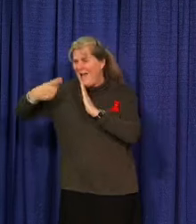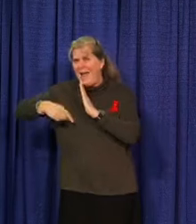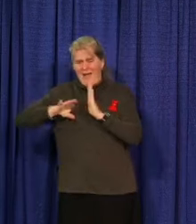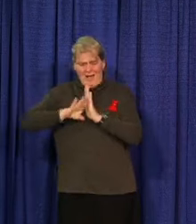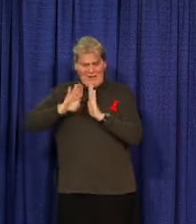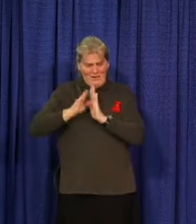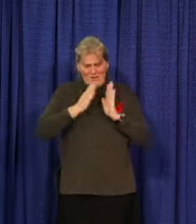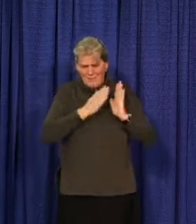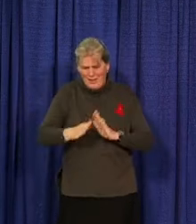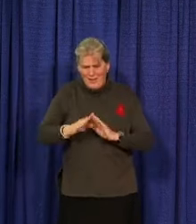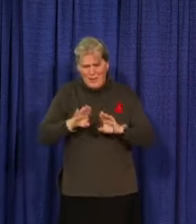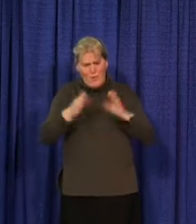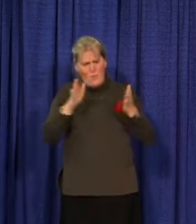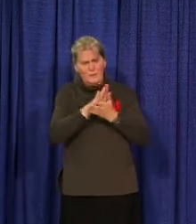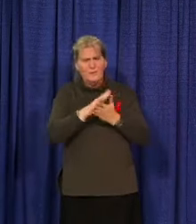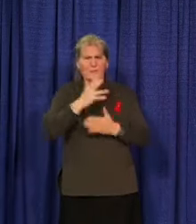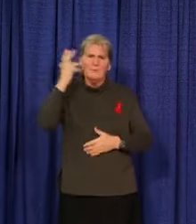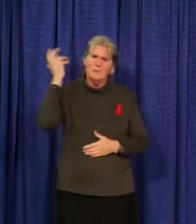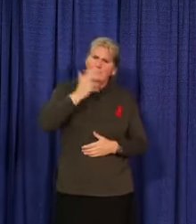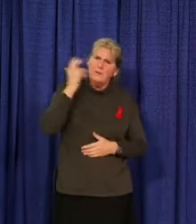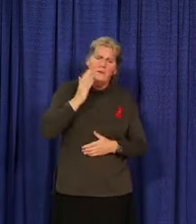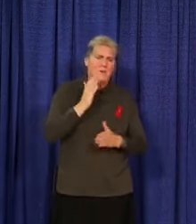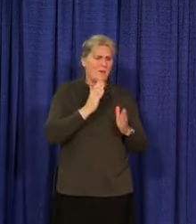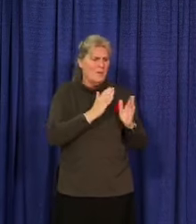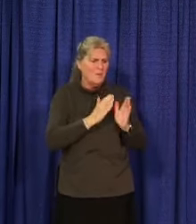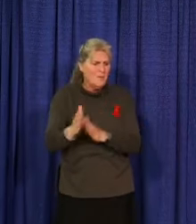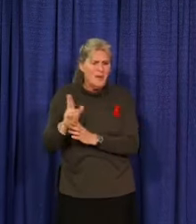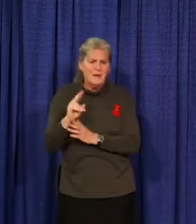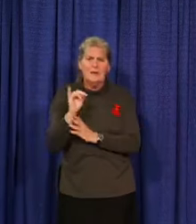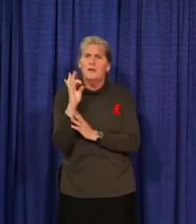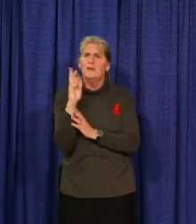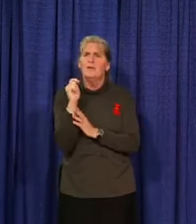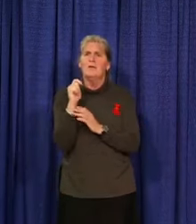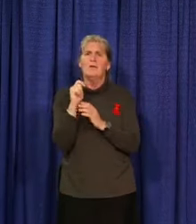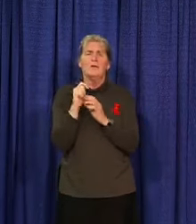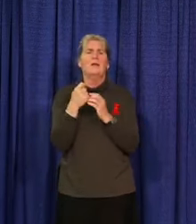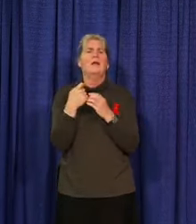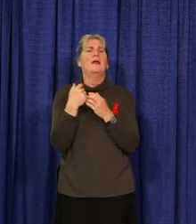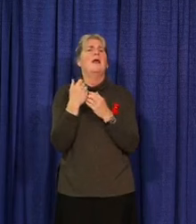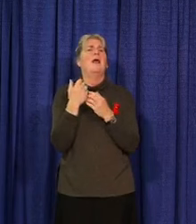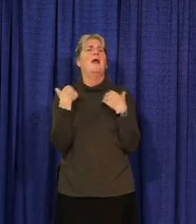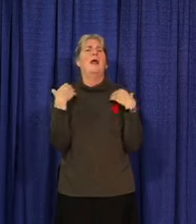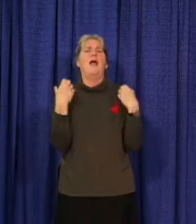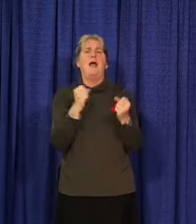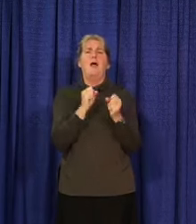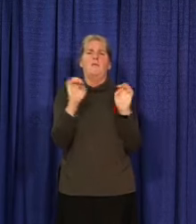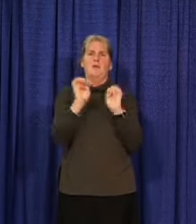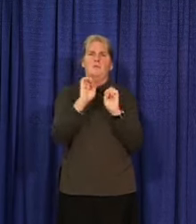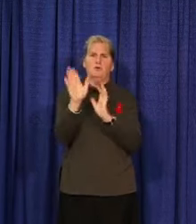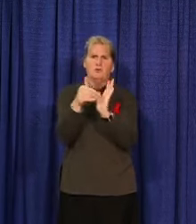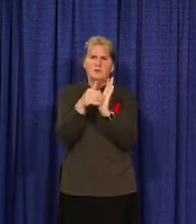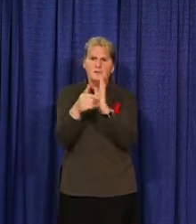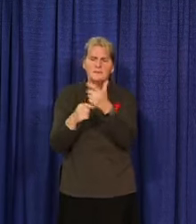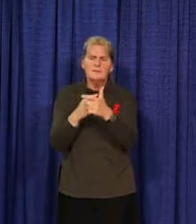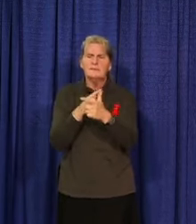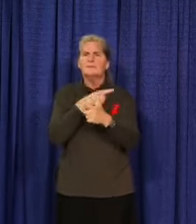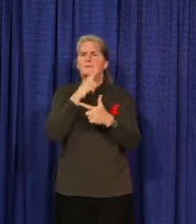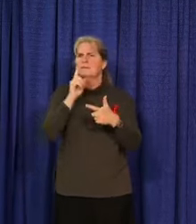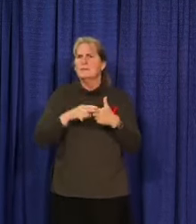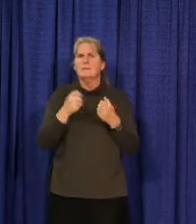hours that have gone into making this happen, from individuals in the planning unit of the health emergency operations centre,